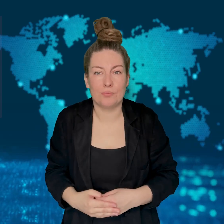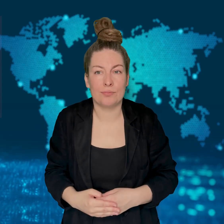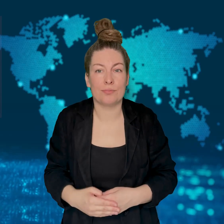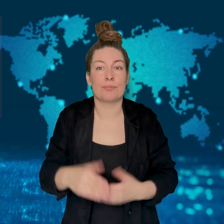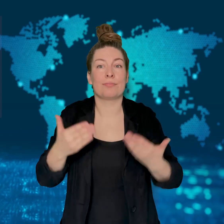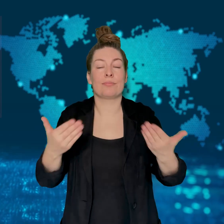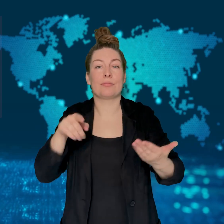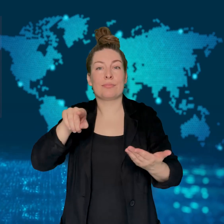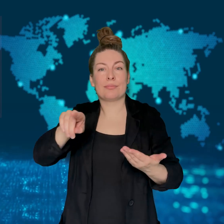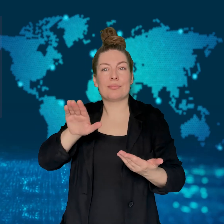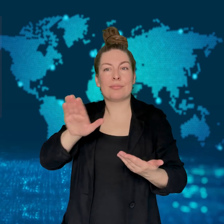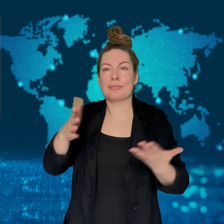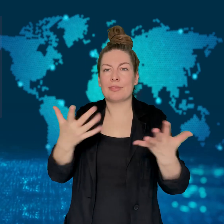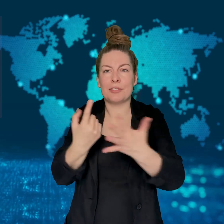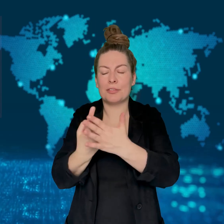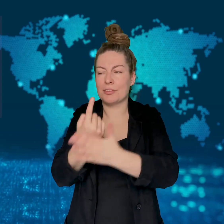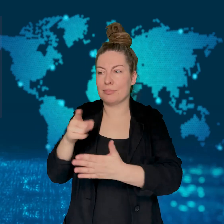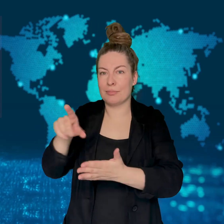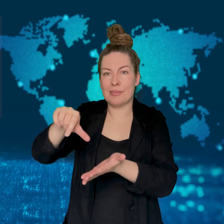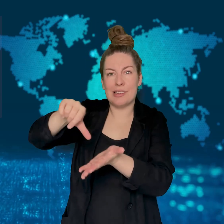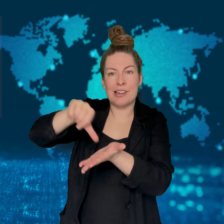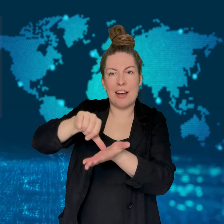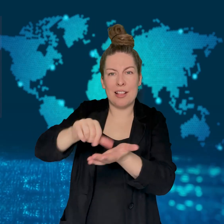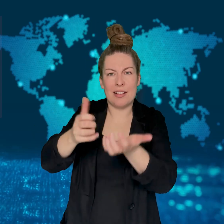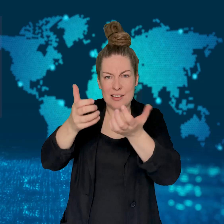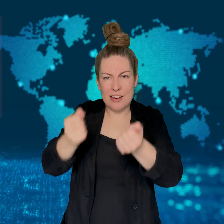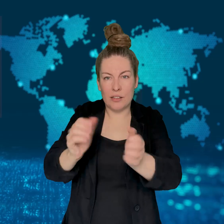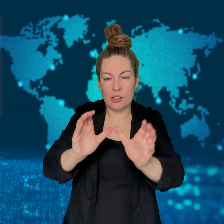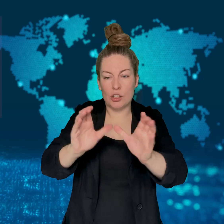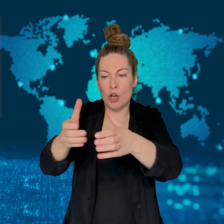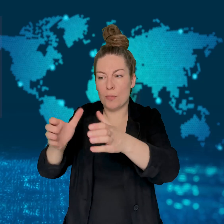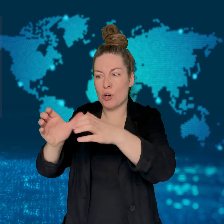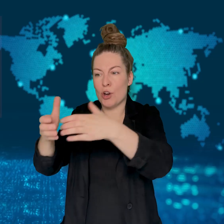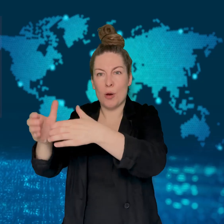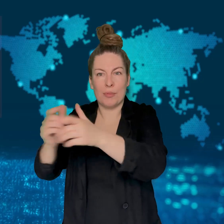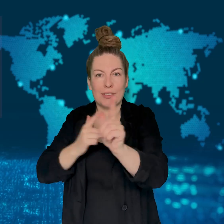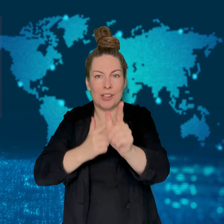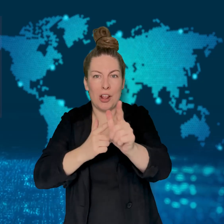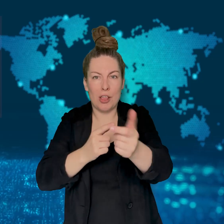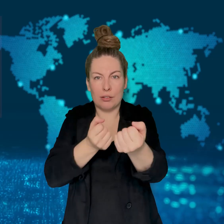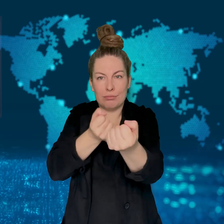declared support for Palestinians, attacking ships bound for